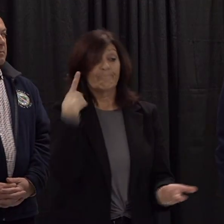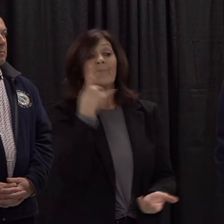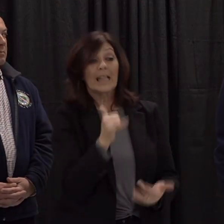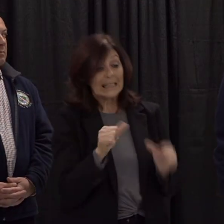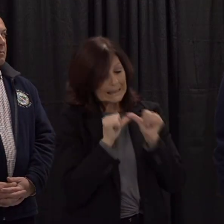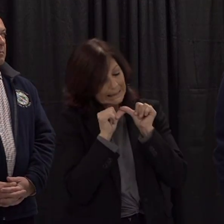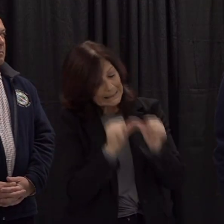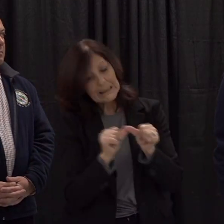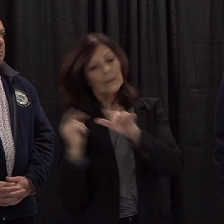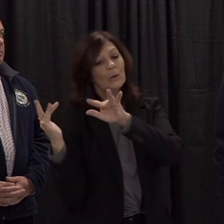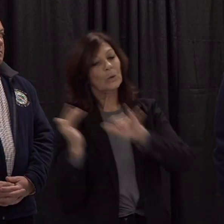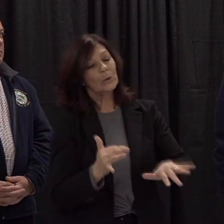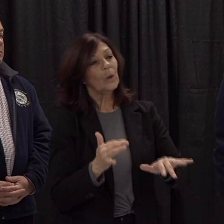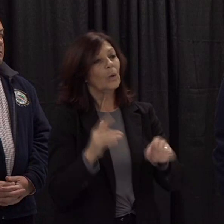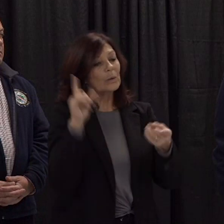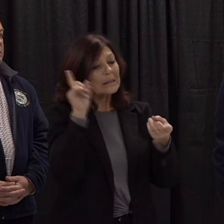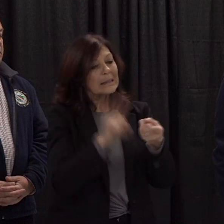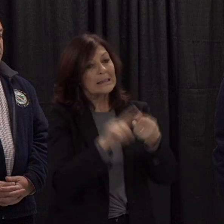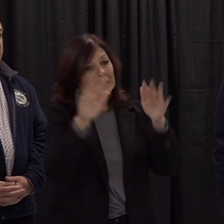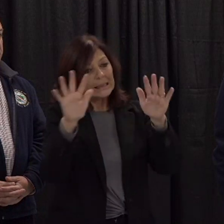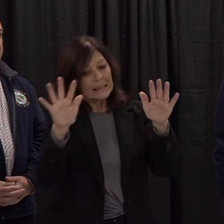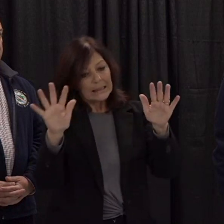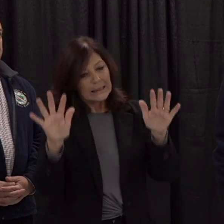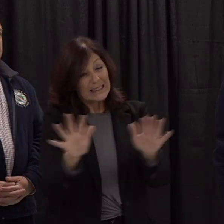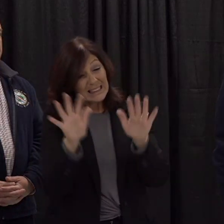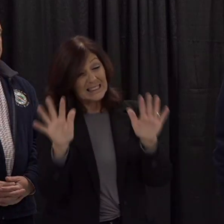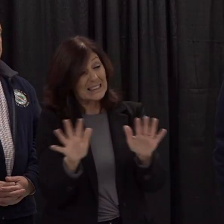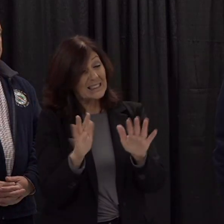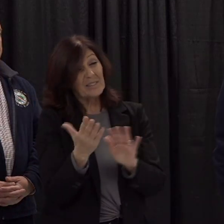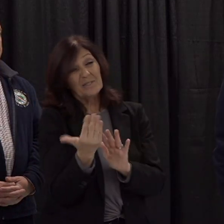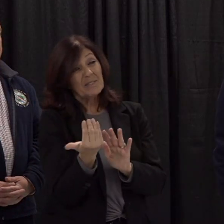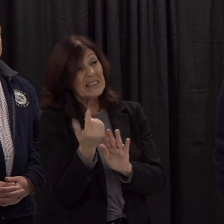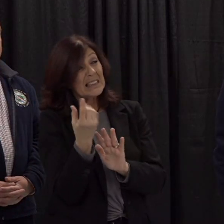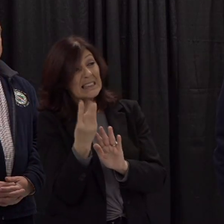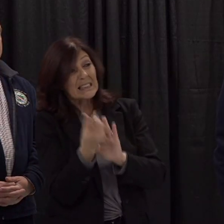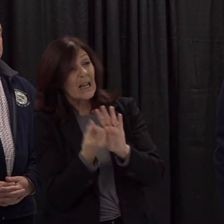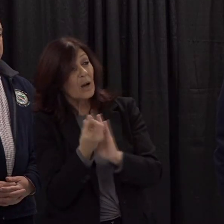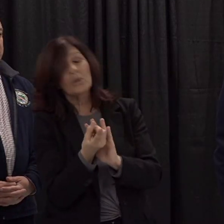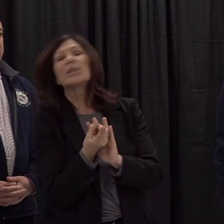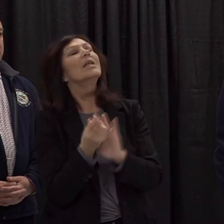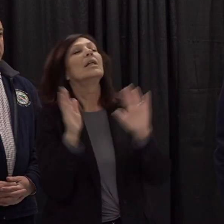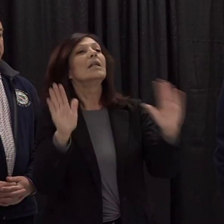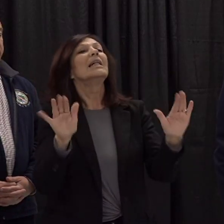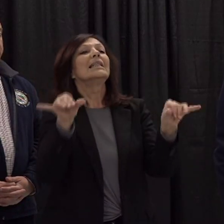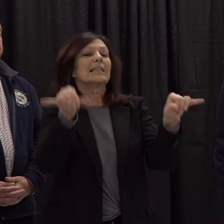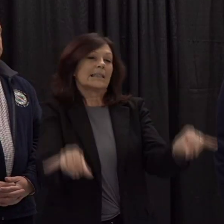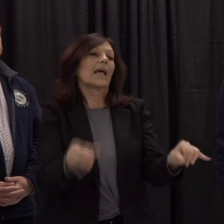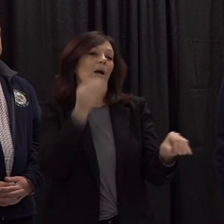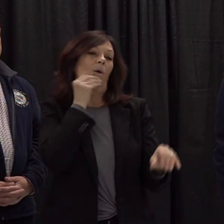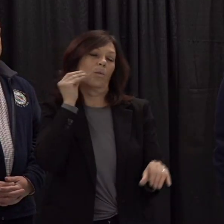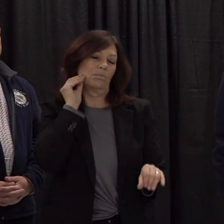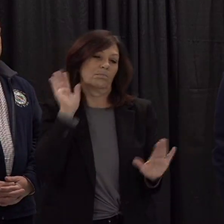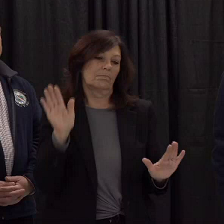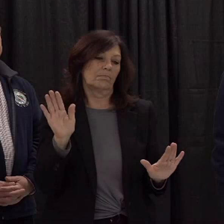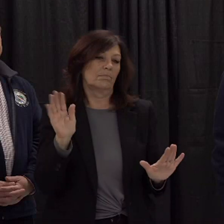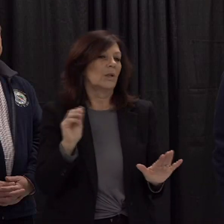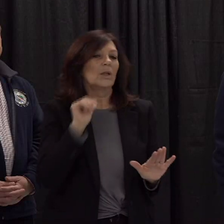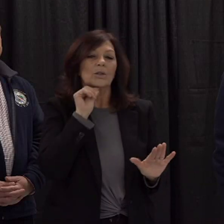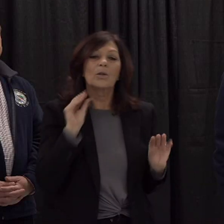forecast we're going to see it over the next. 15 to 16 hours. So the best thing you can do is just stay home, don't put yourself at risk.